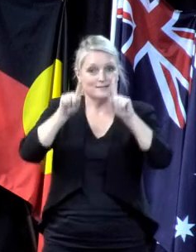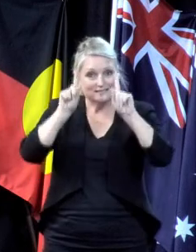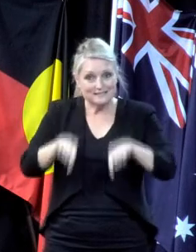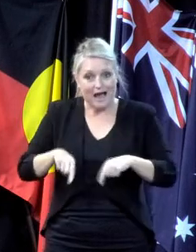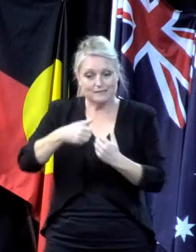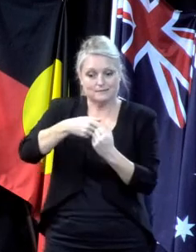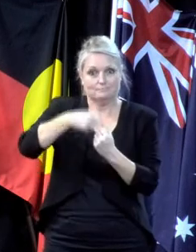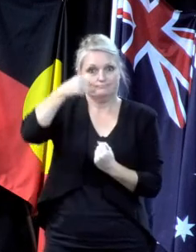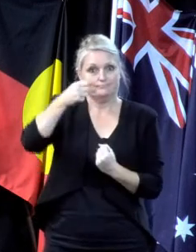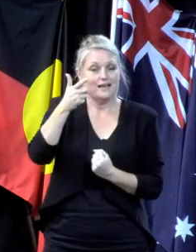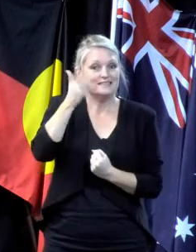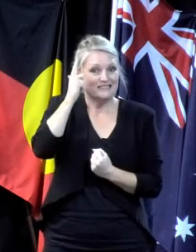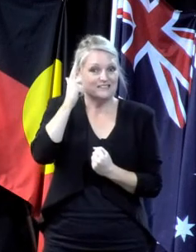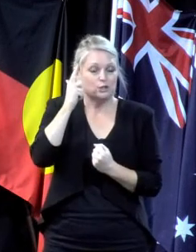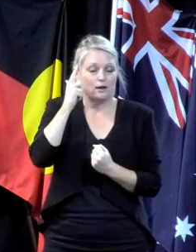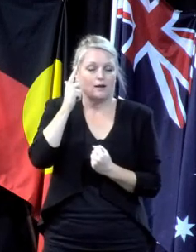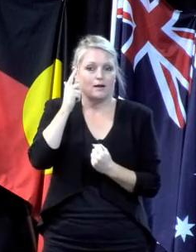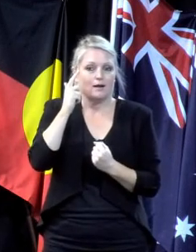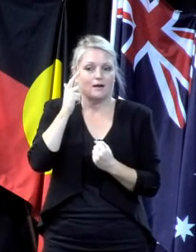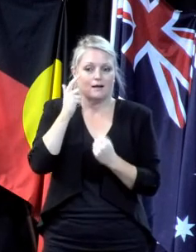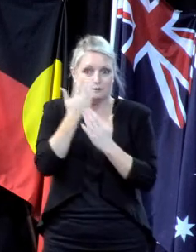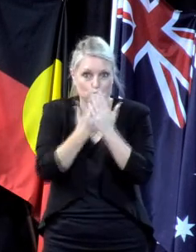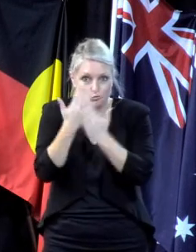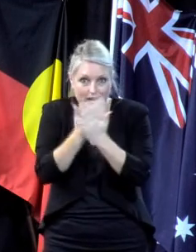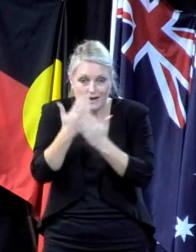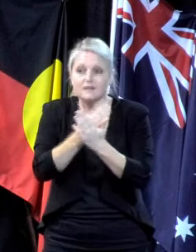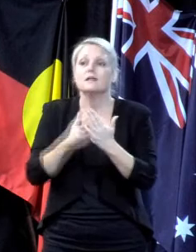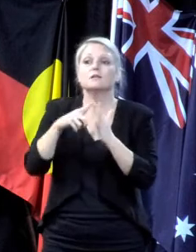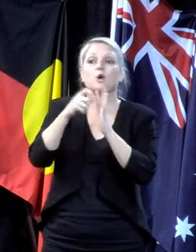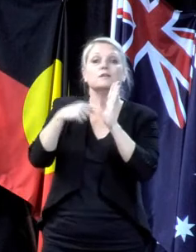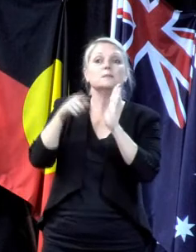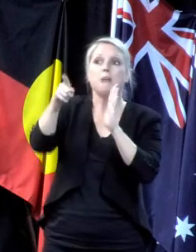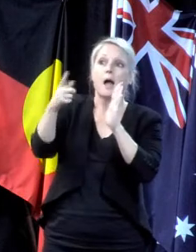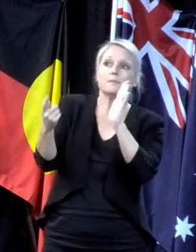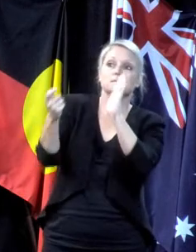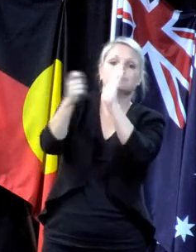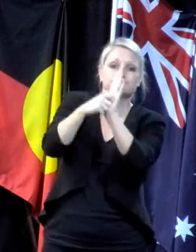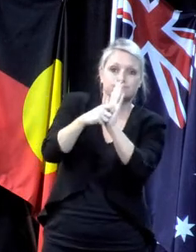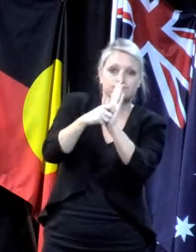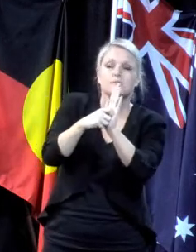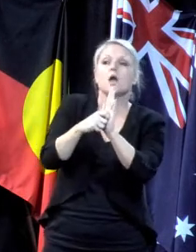It’s been paid for by the Department in – in conjunction with a local university. Ours is James Cook University.